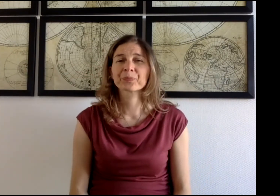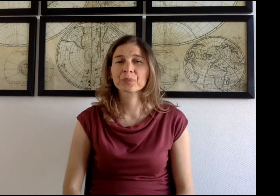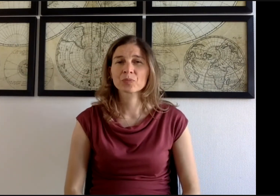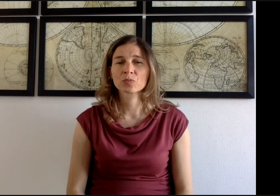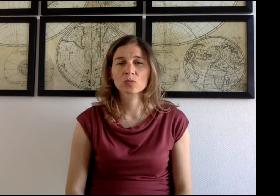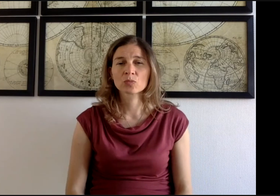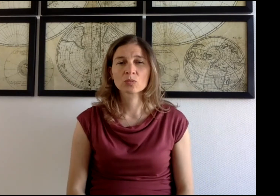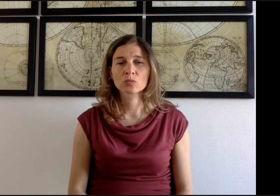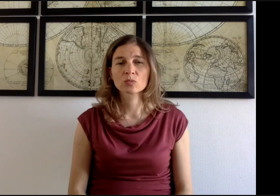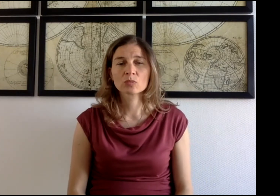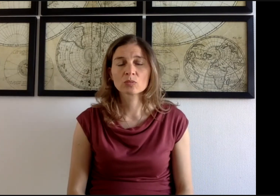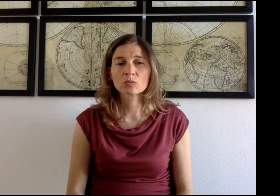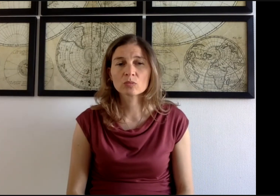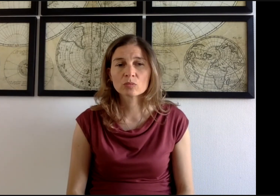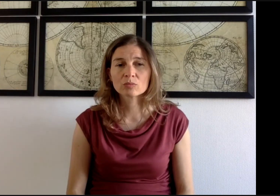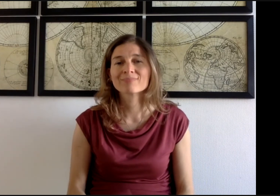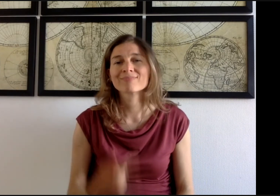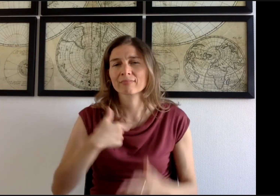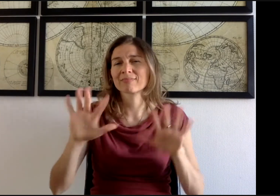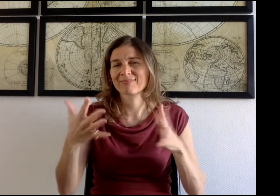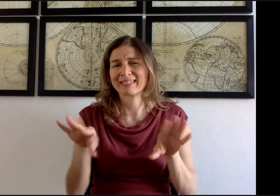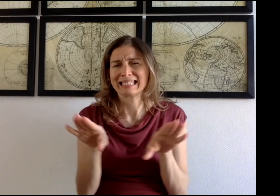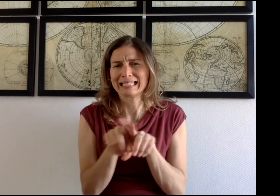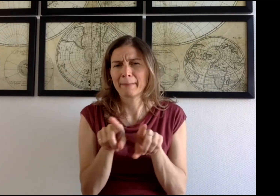I have little bit the same comment as Sari,